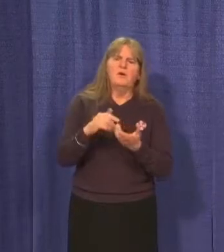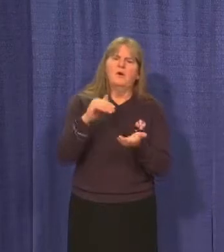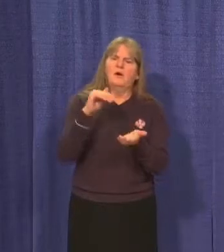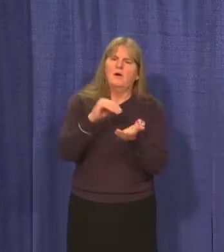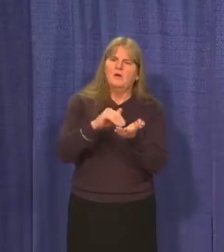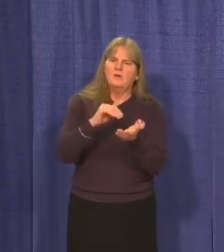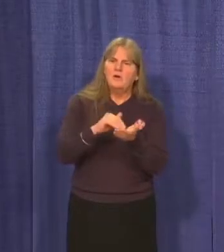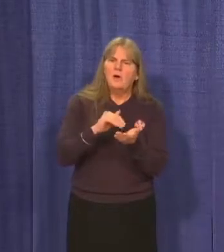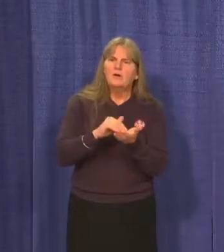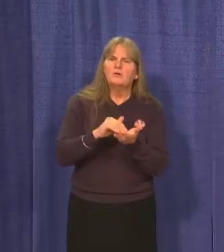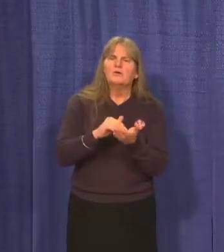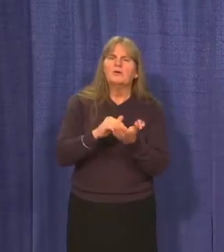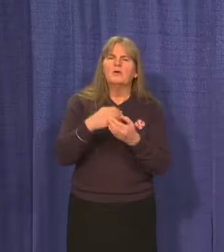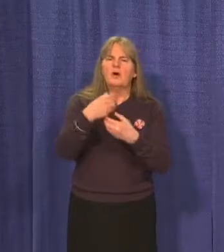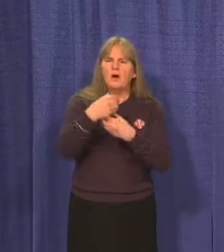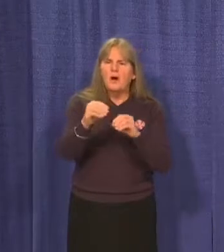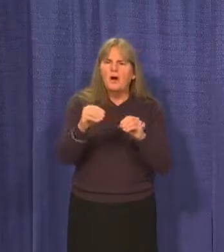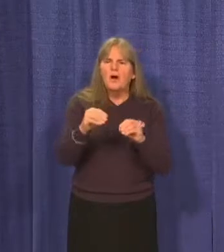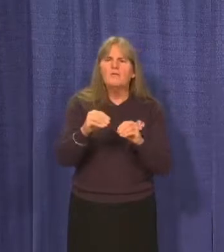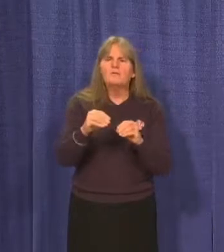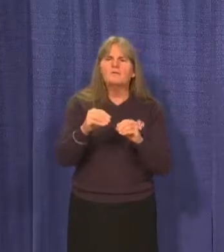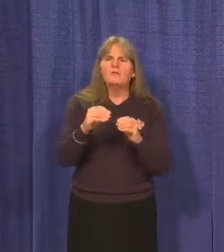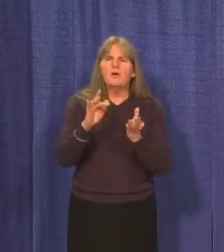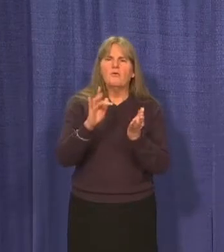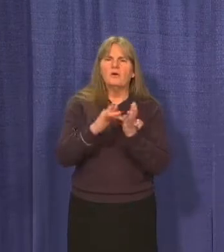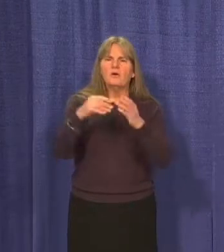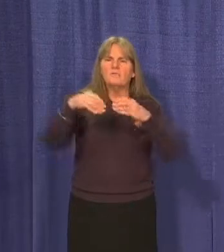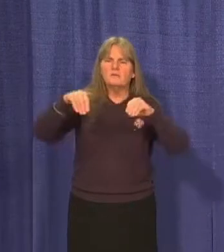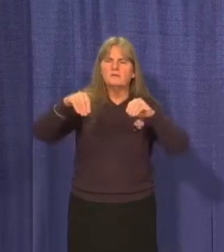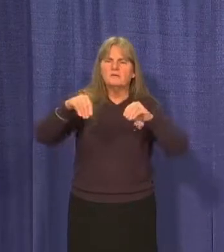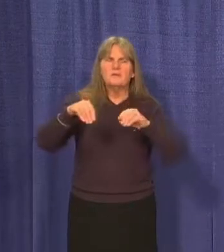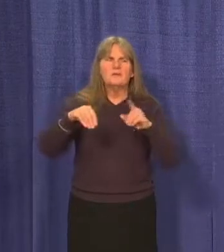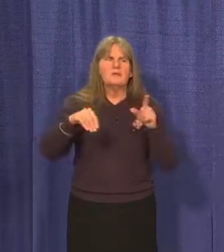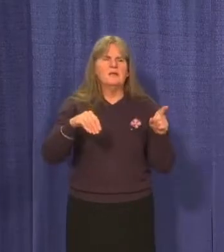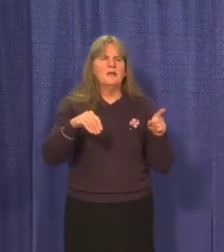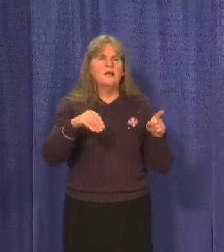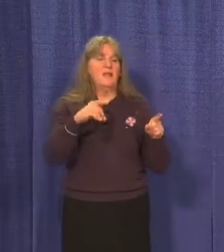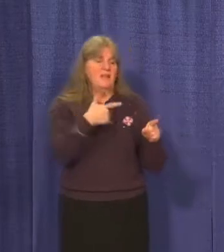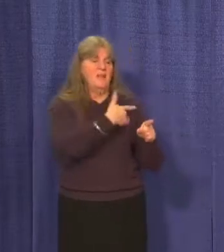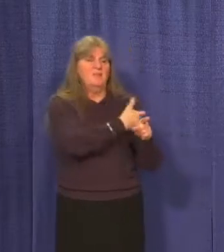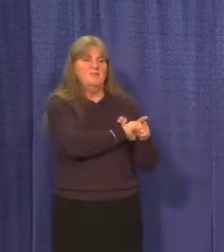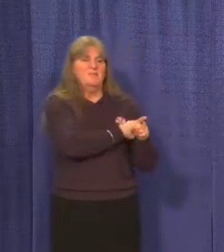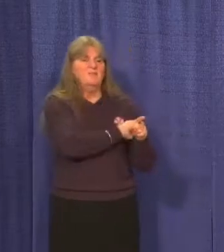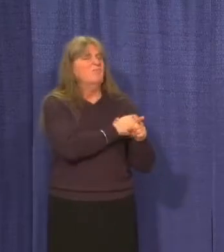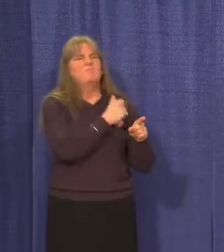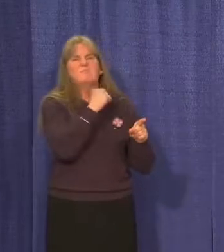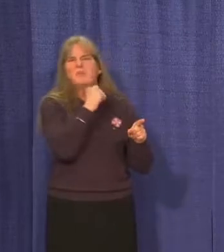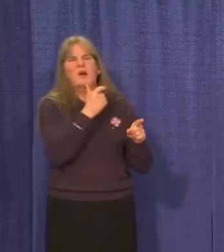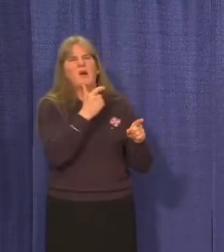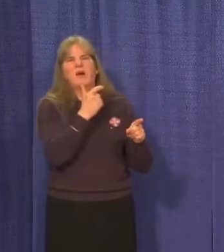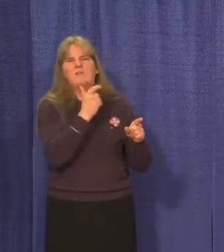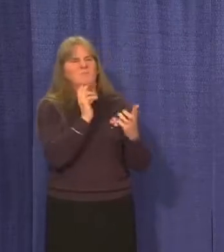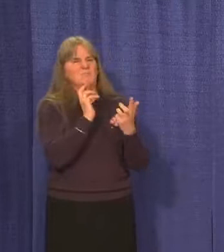and other pharmacists and places. This is not a vaccine that lends itself to that kind of peripheral distribution got just